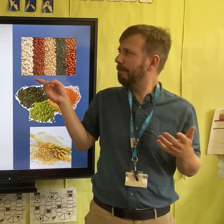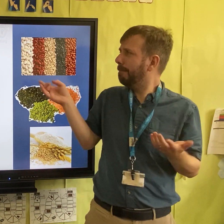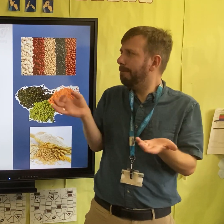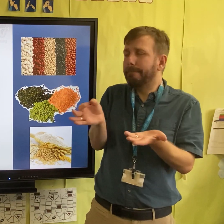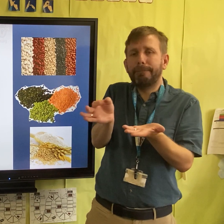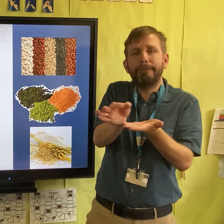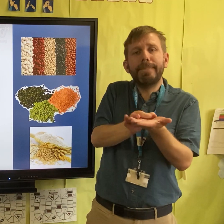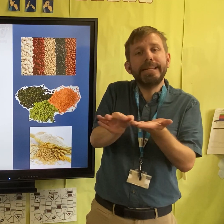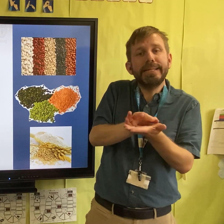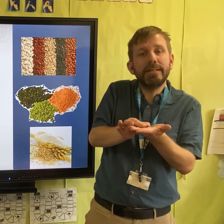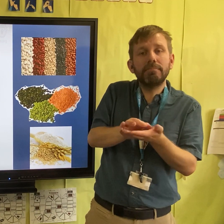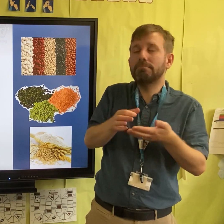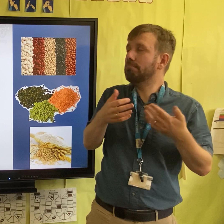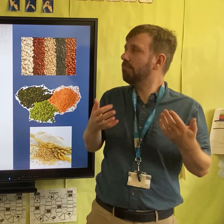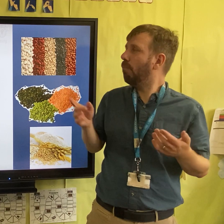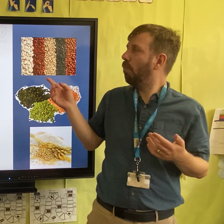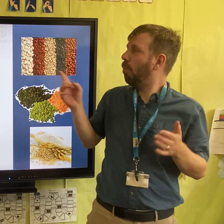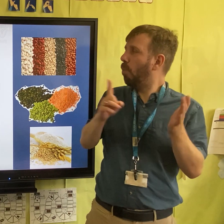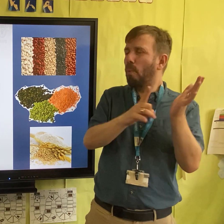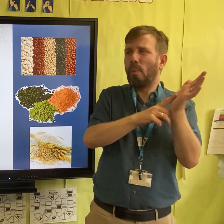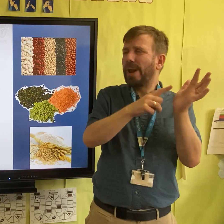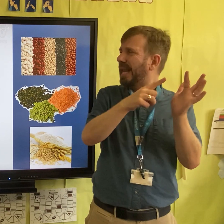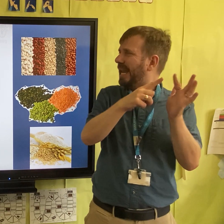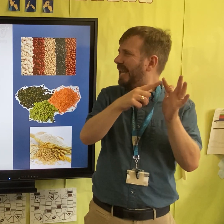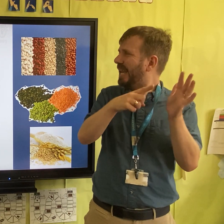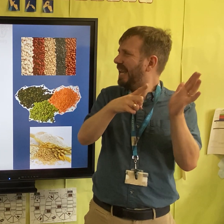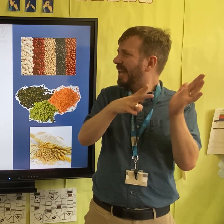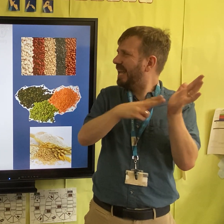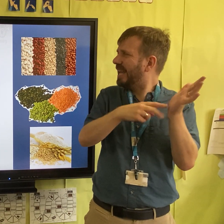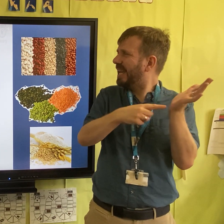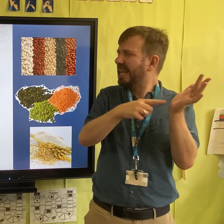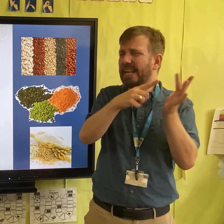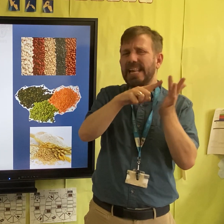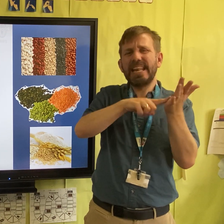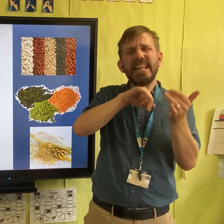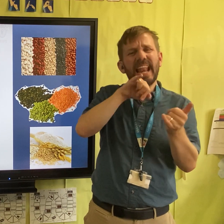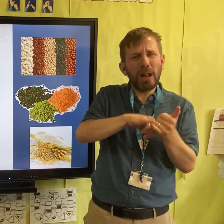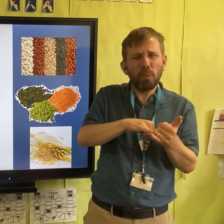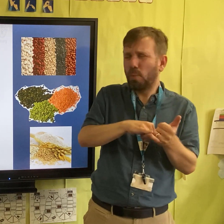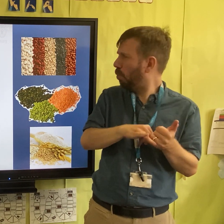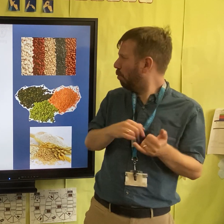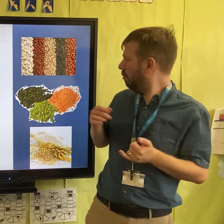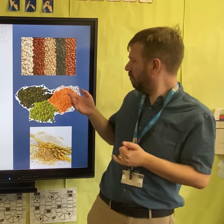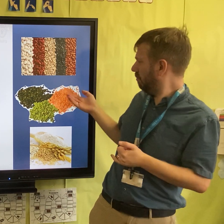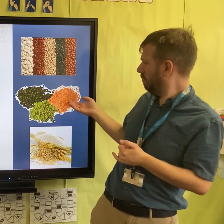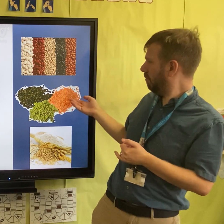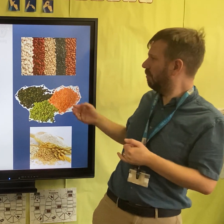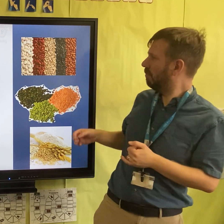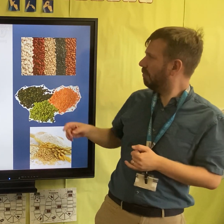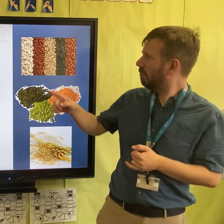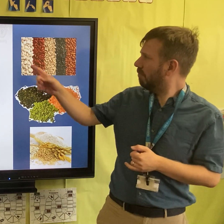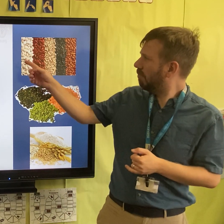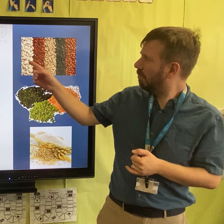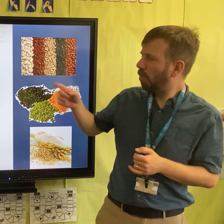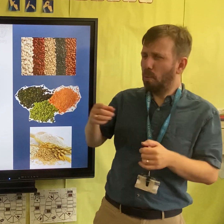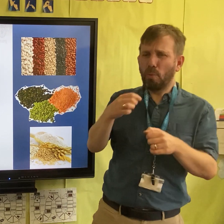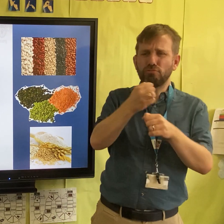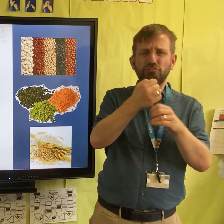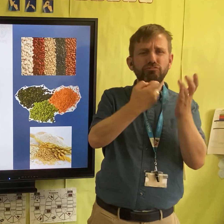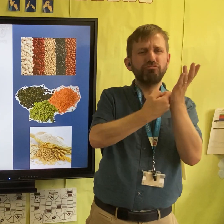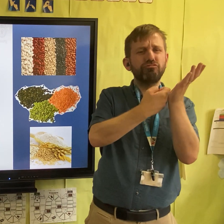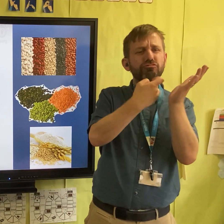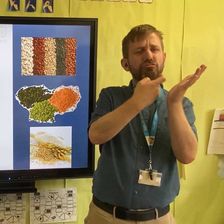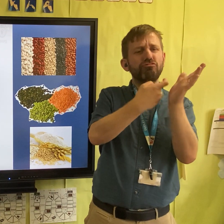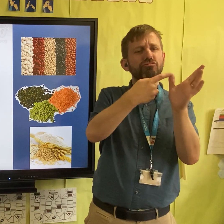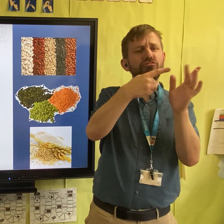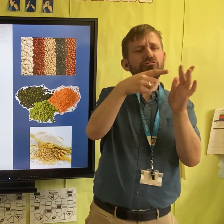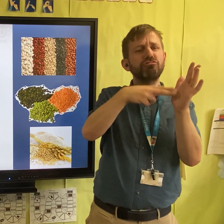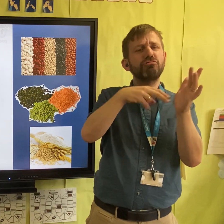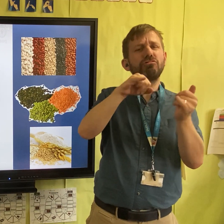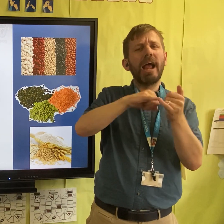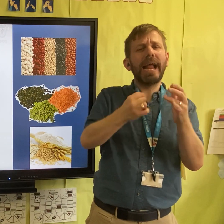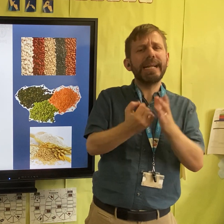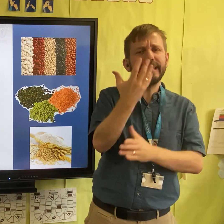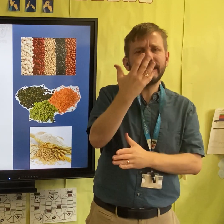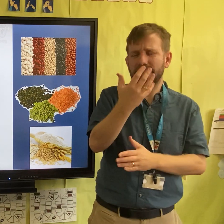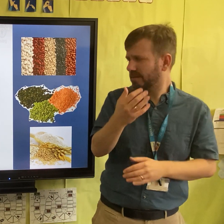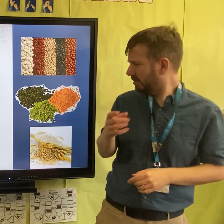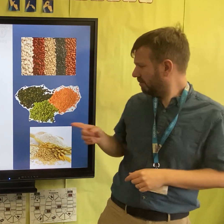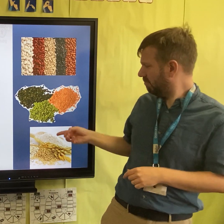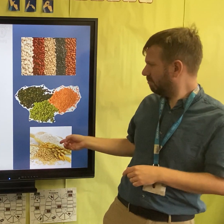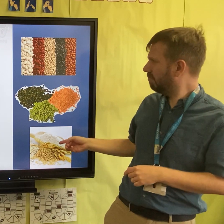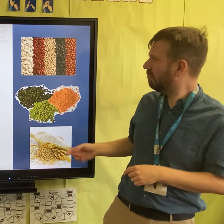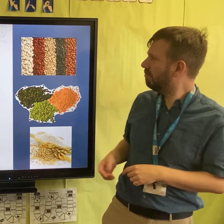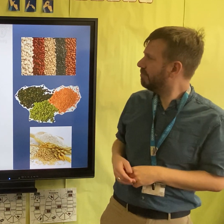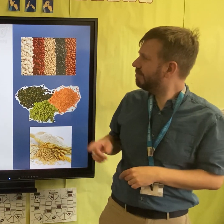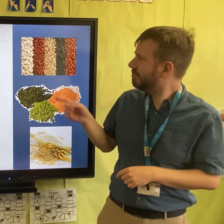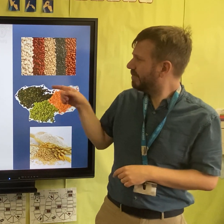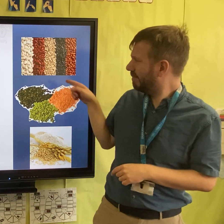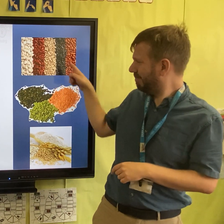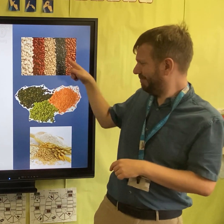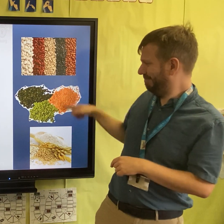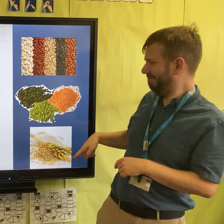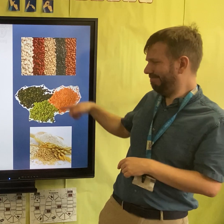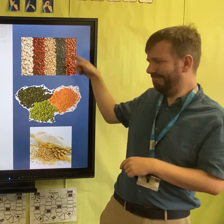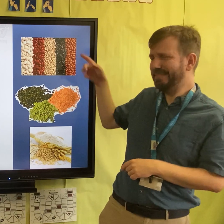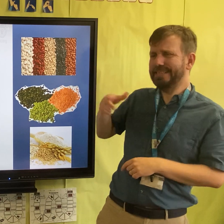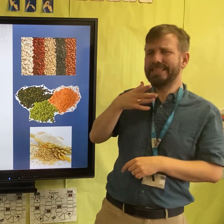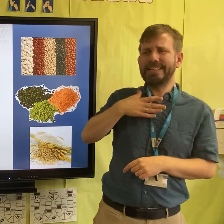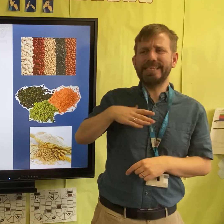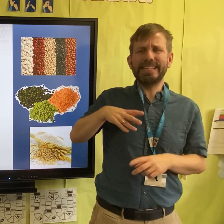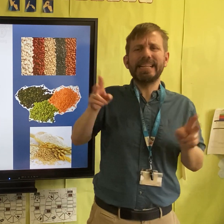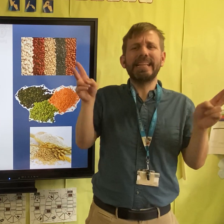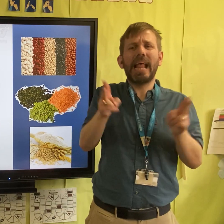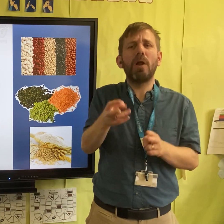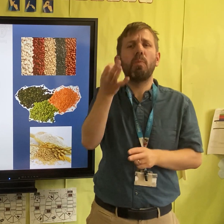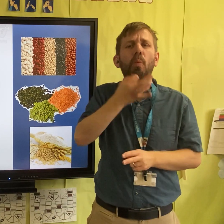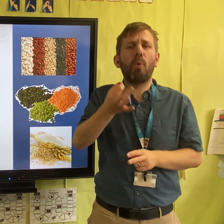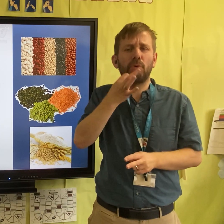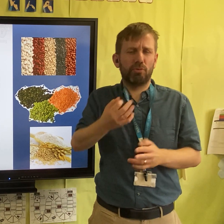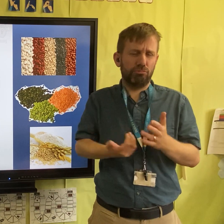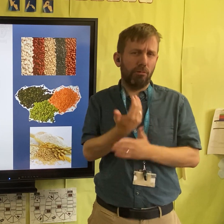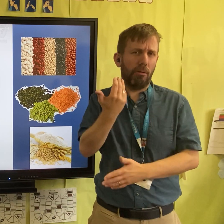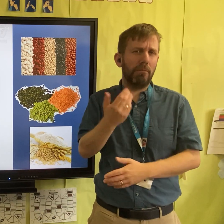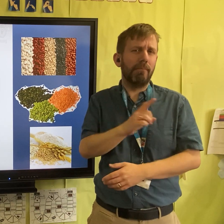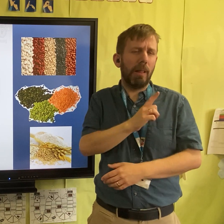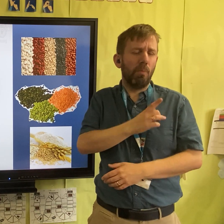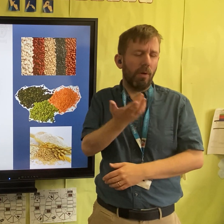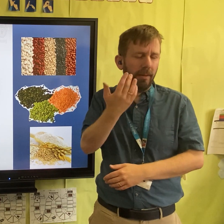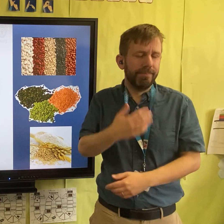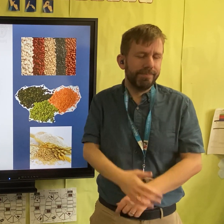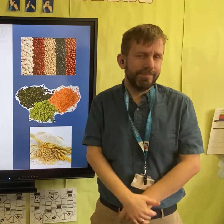eat more foods like beans or lentils or grains. All of these, they need less water to grow, that's